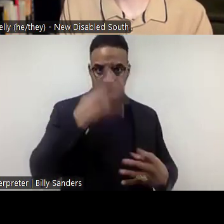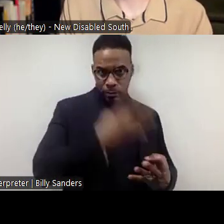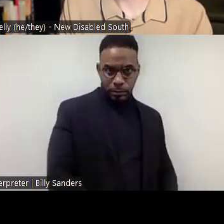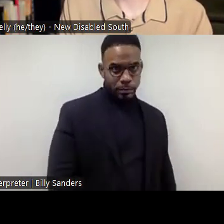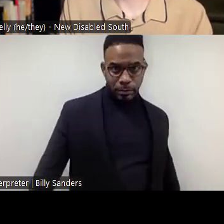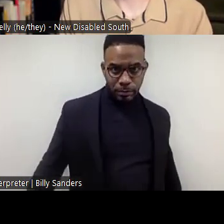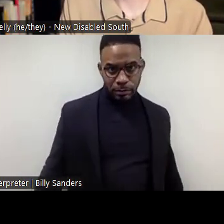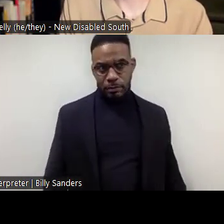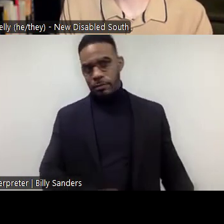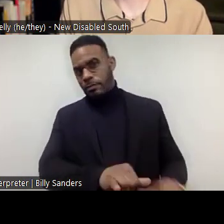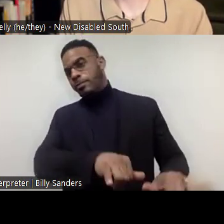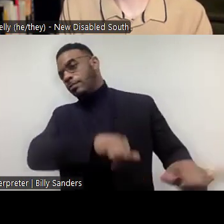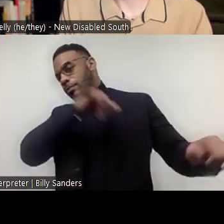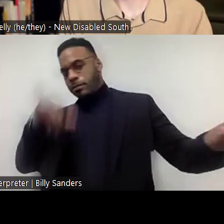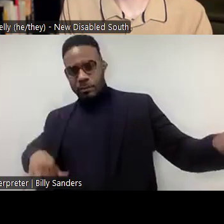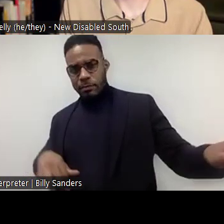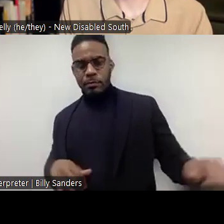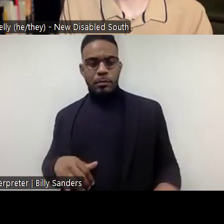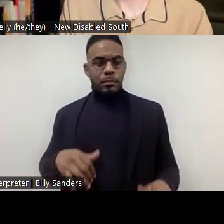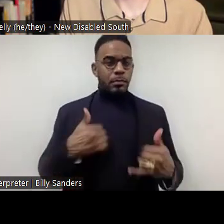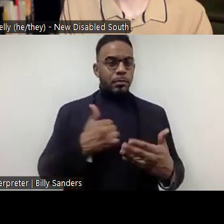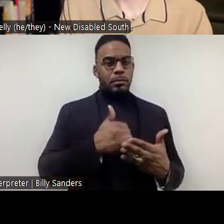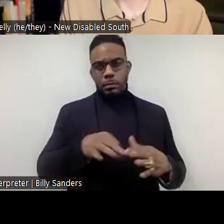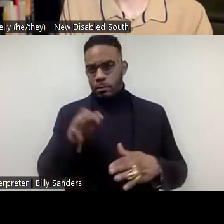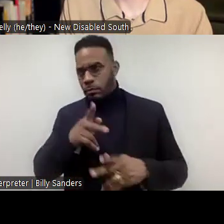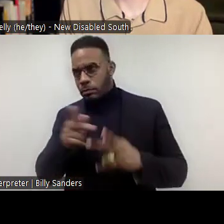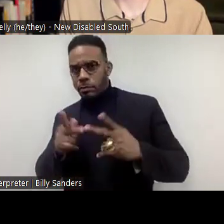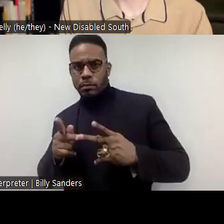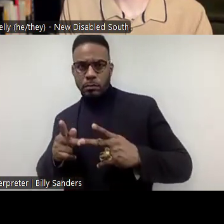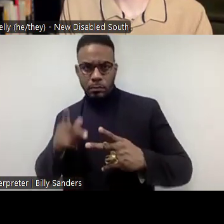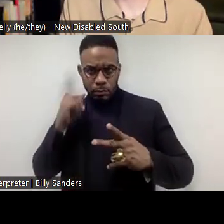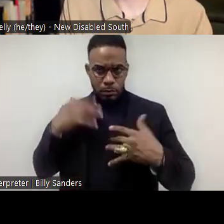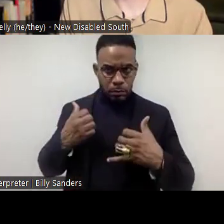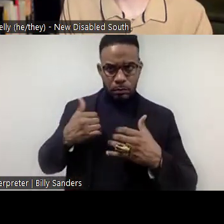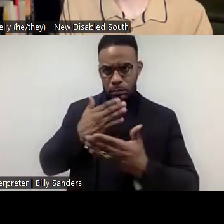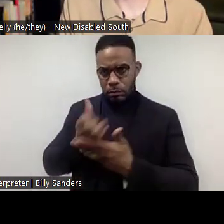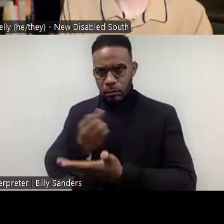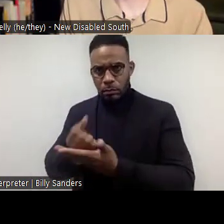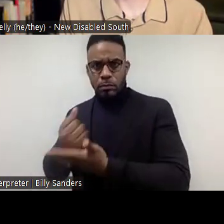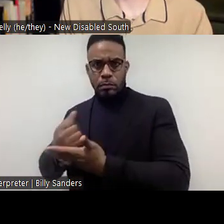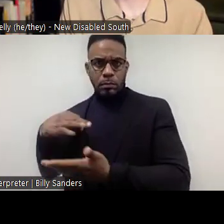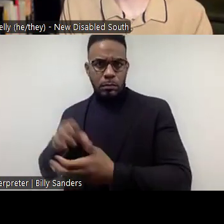have backgrounds and who current folks would love to have back in prison, helping them stay out and helping them